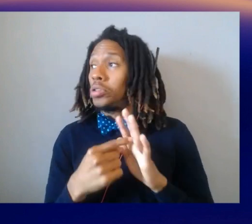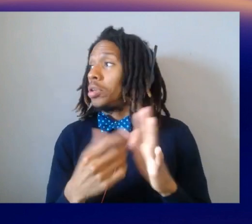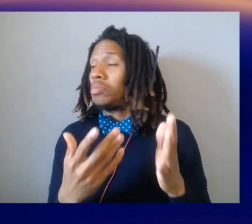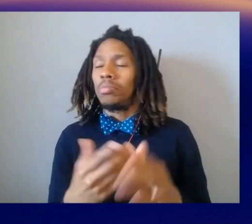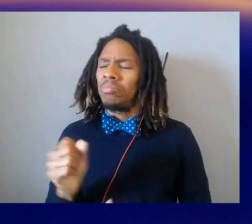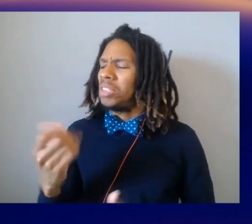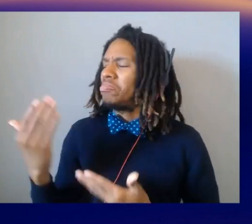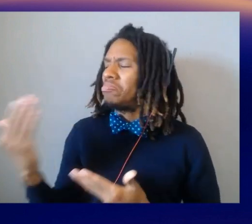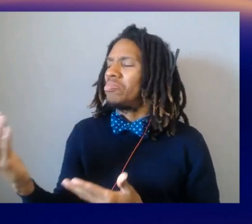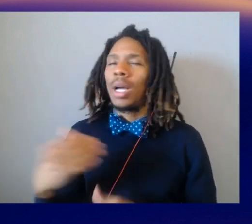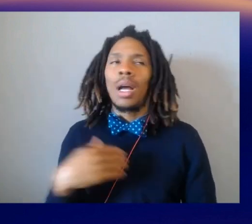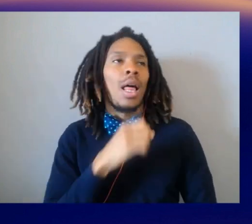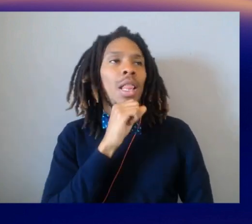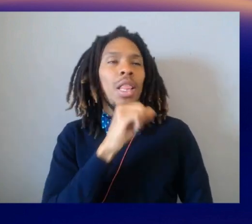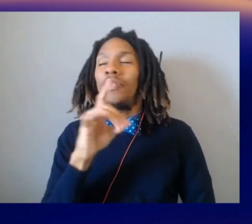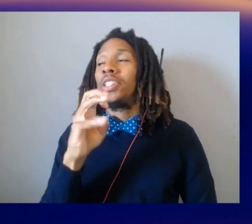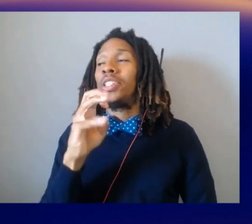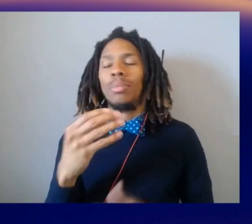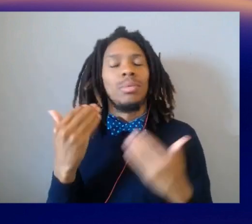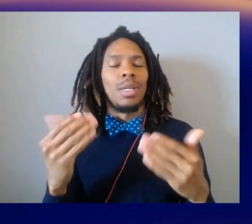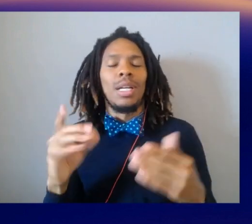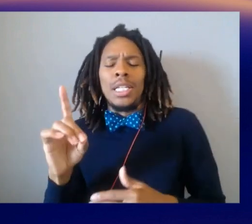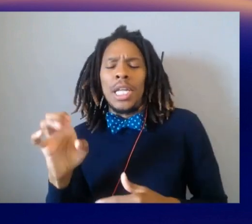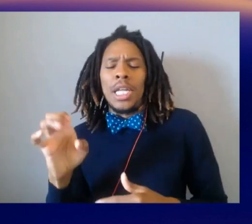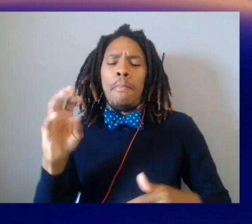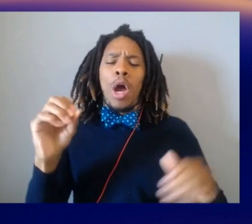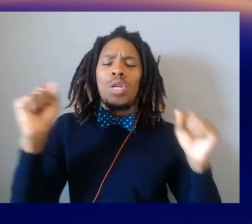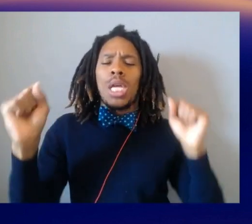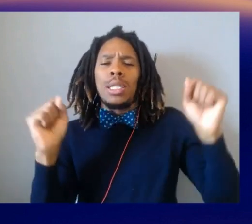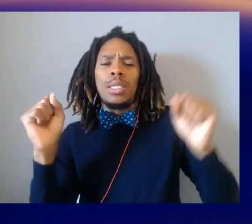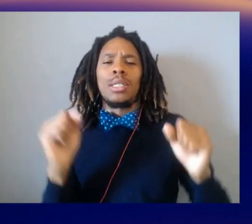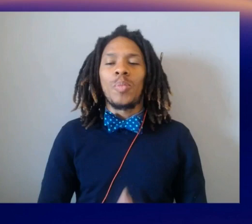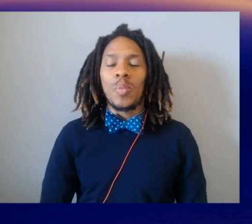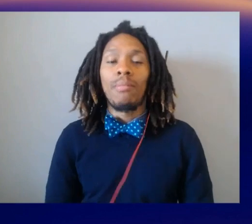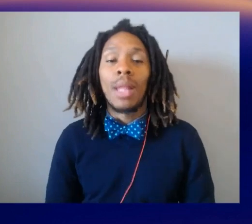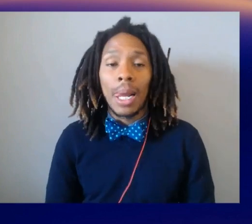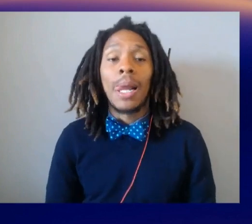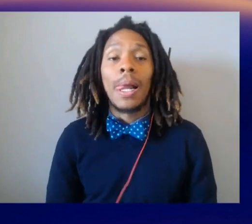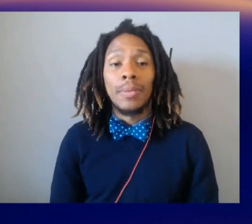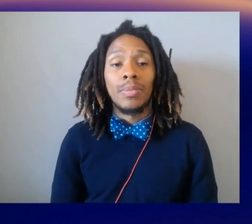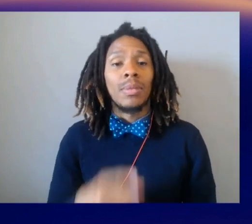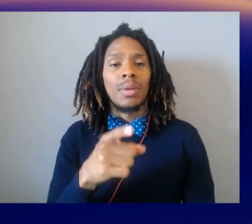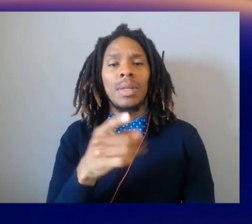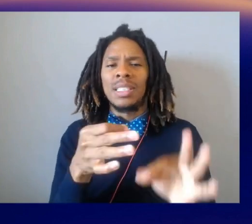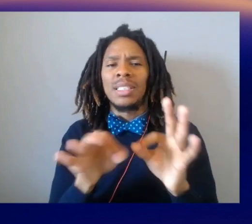Love demos. So let's go For it. All right. Demo. Yes. So this is a very simple Terraform file.